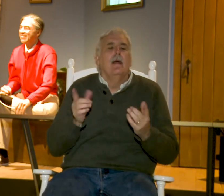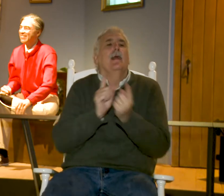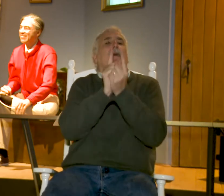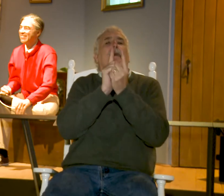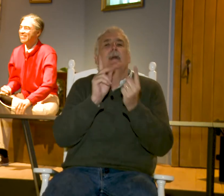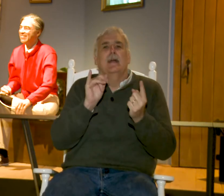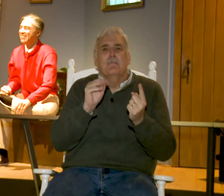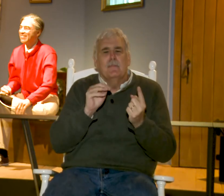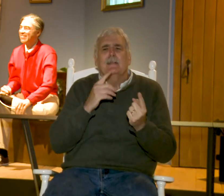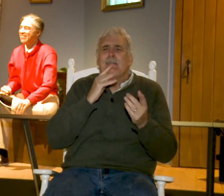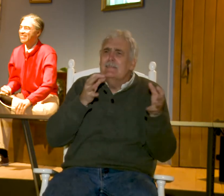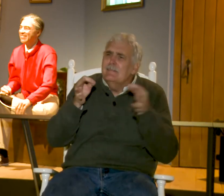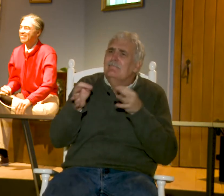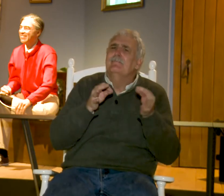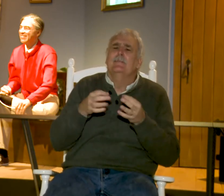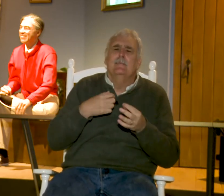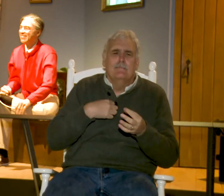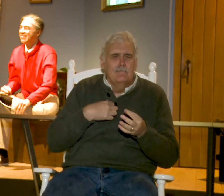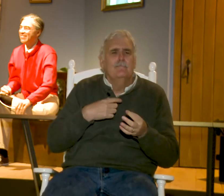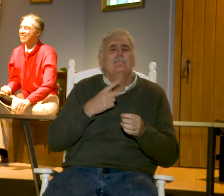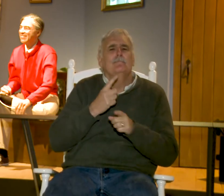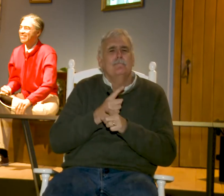I met Kim and she shared her idea with me.